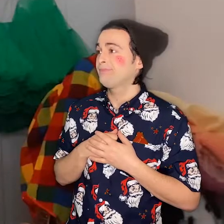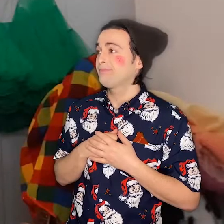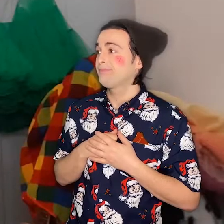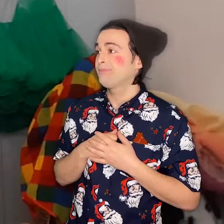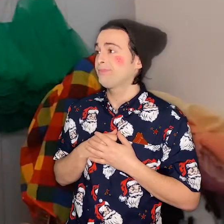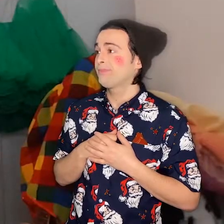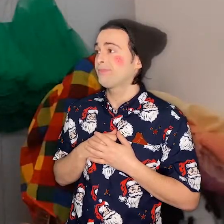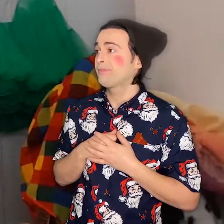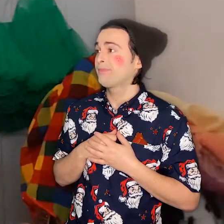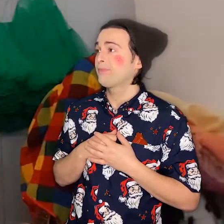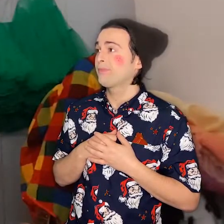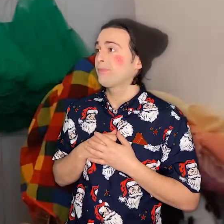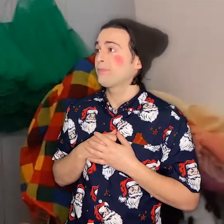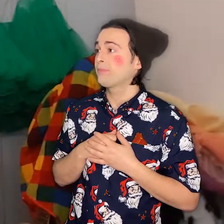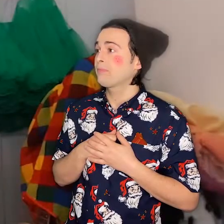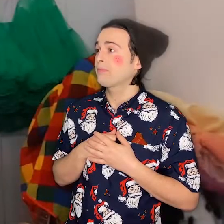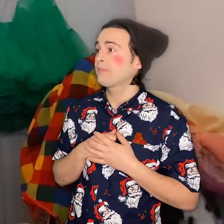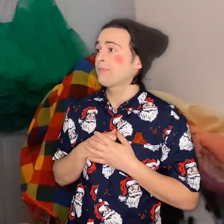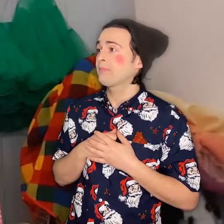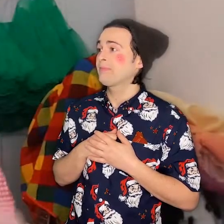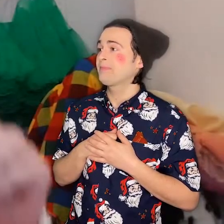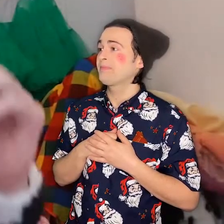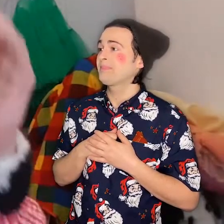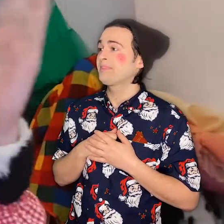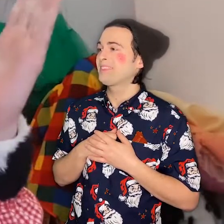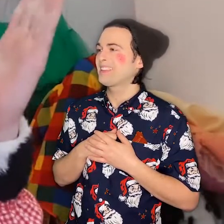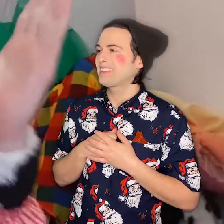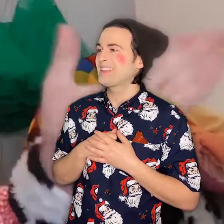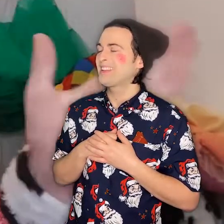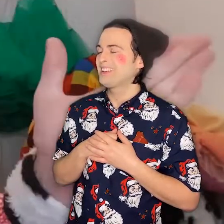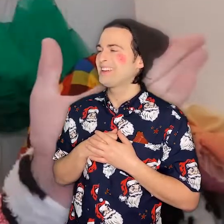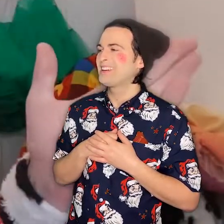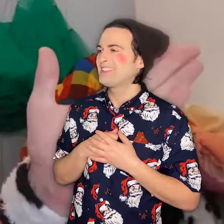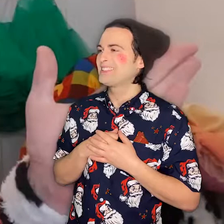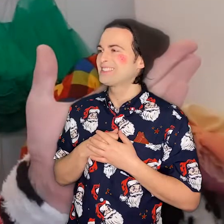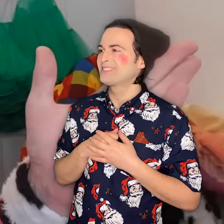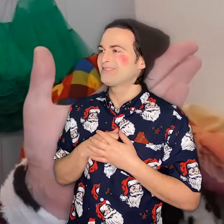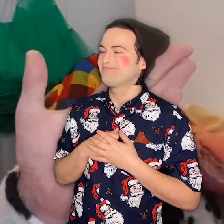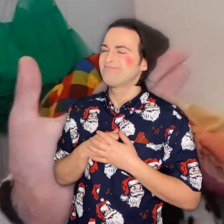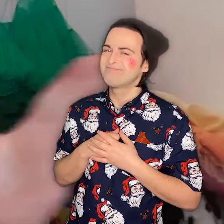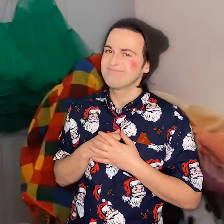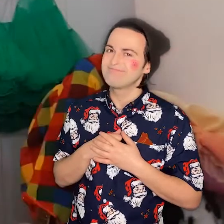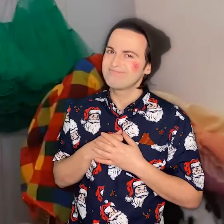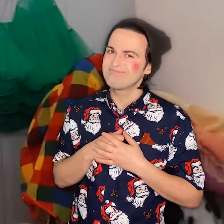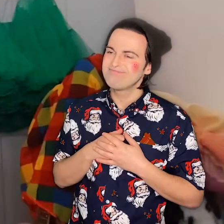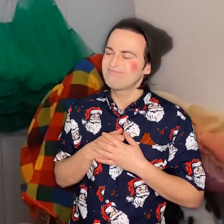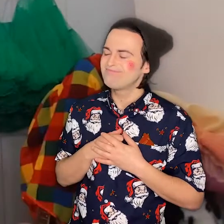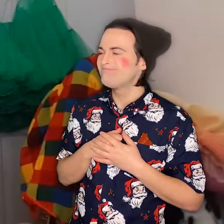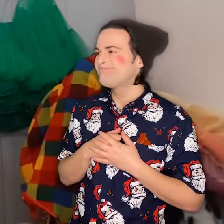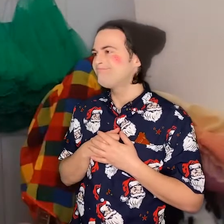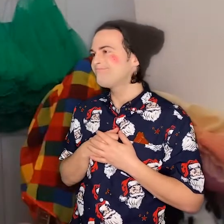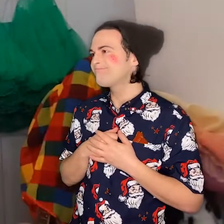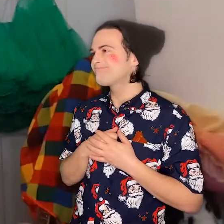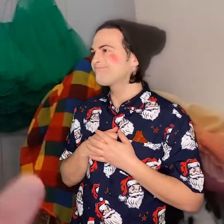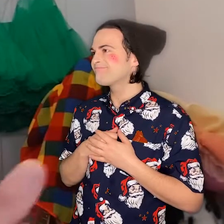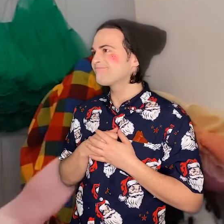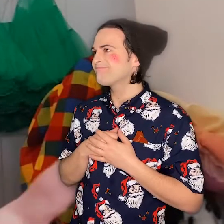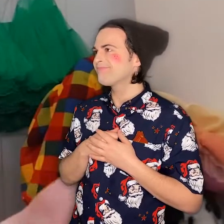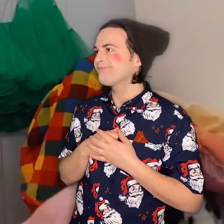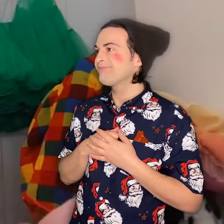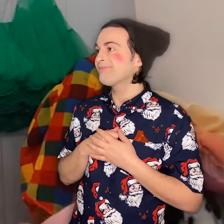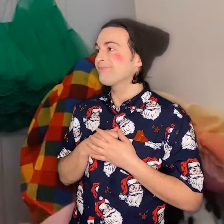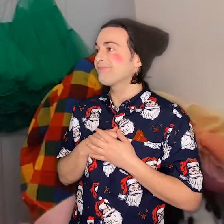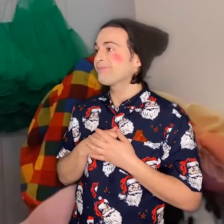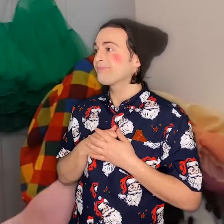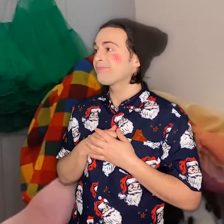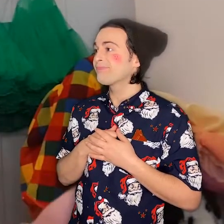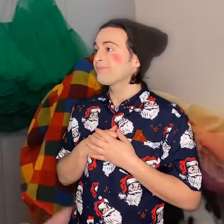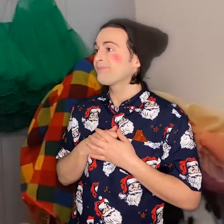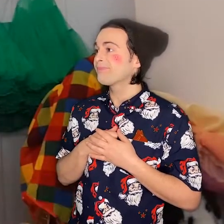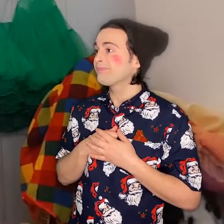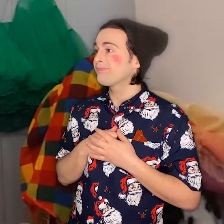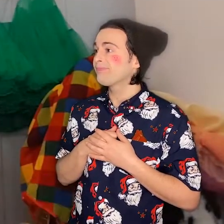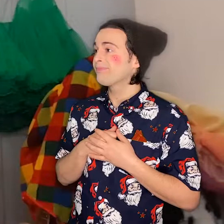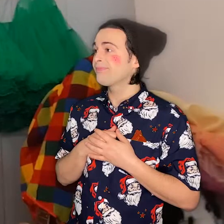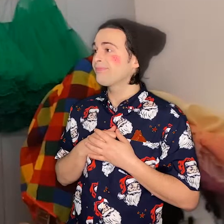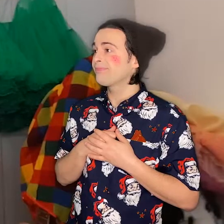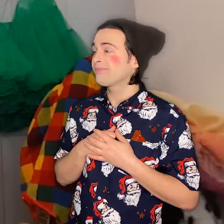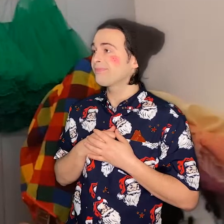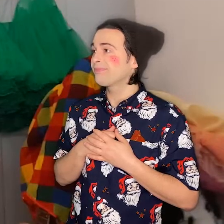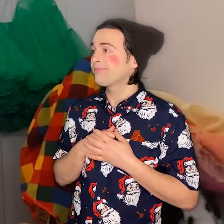pearly beanstalk to the sky and be with him again, but until then, you need to live your life and let love in your heart.